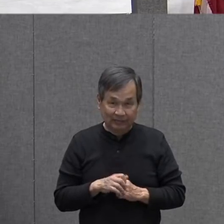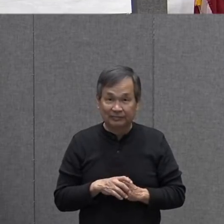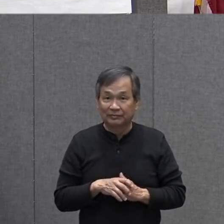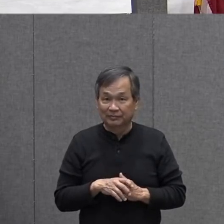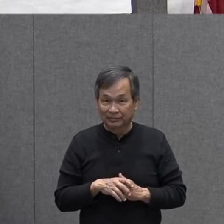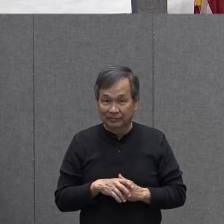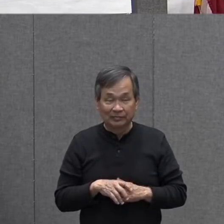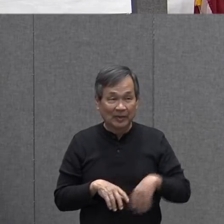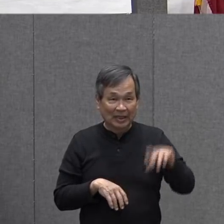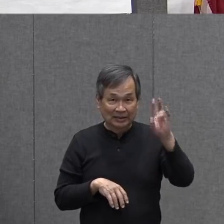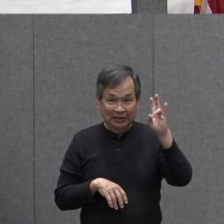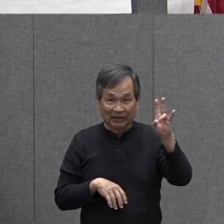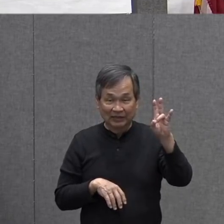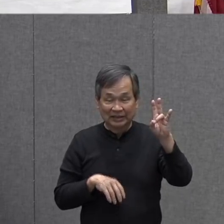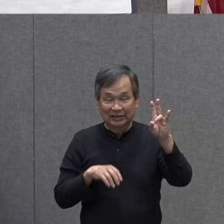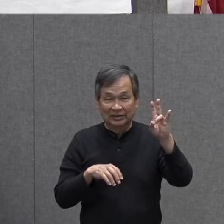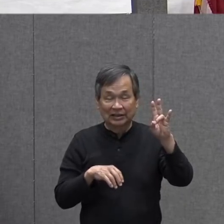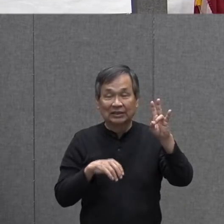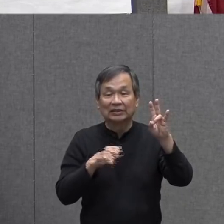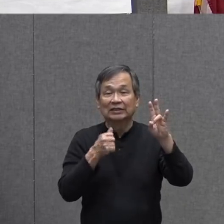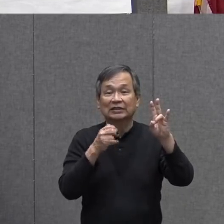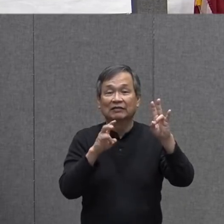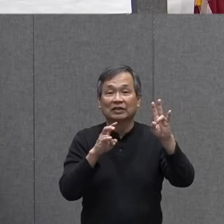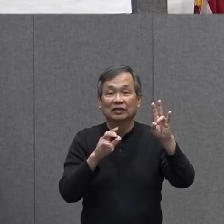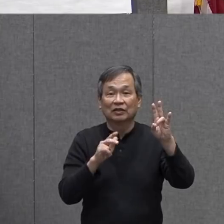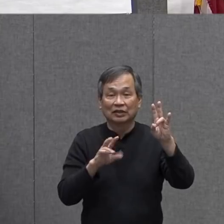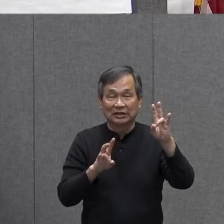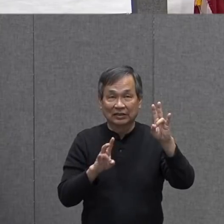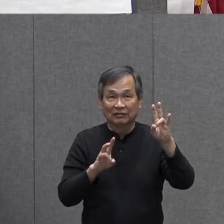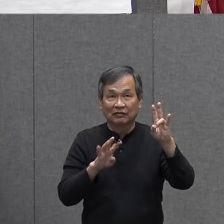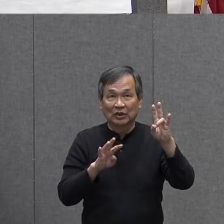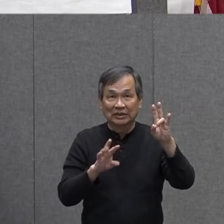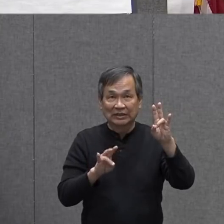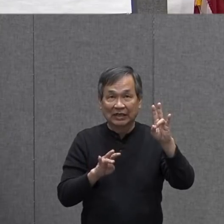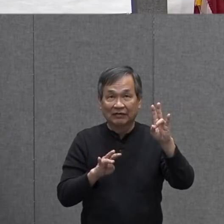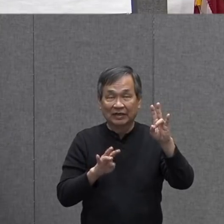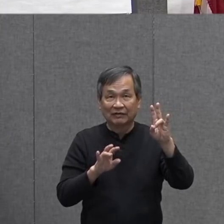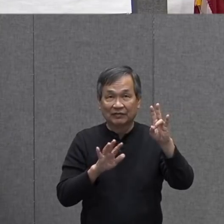Seven, 17, 27, 37, 47, 57, 67, 77, 87, 97, 107.